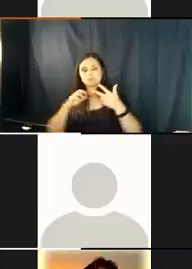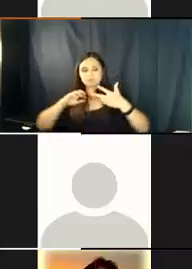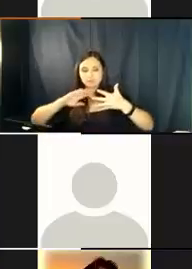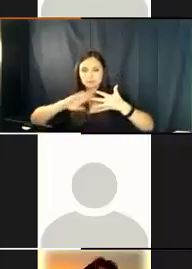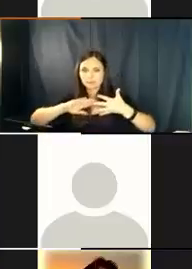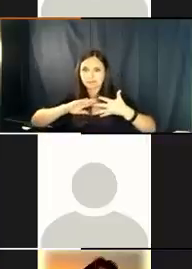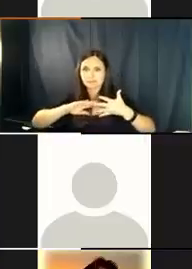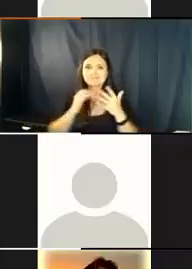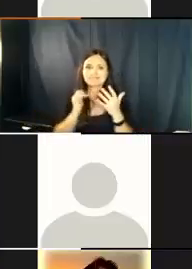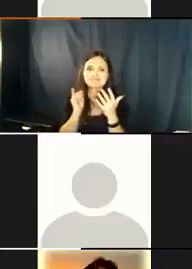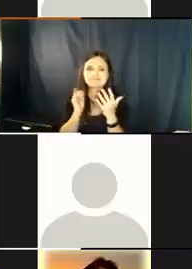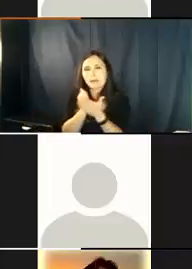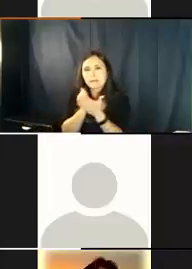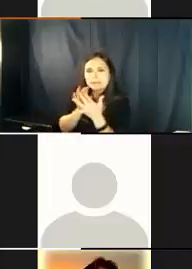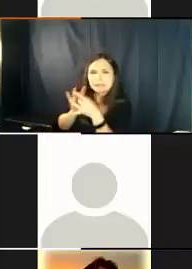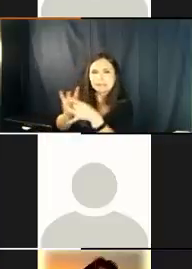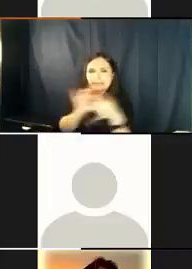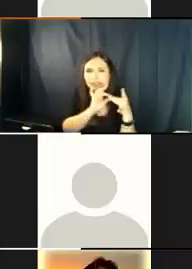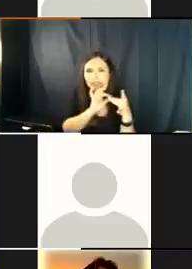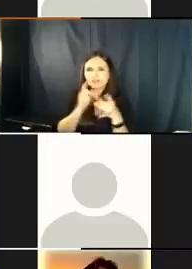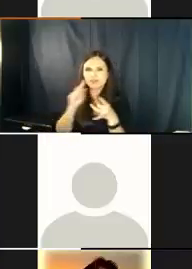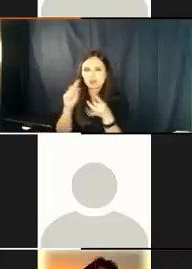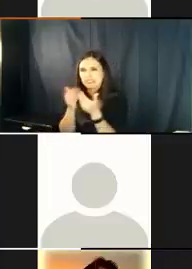all learners no matter how young or old but especially for adults.